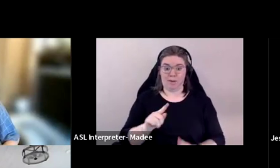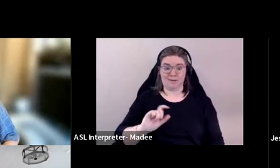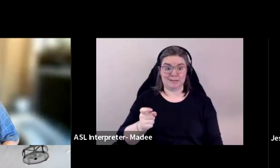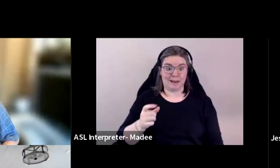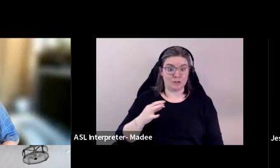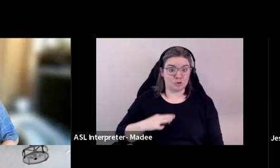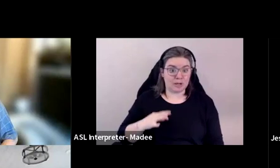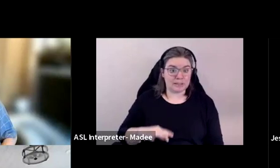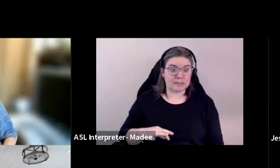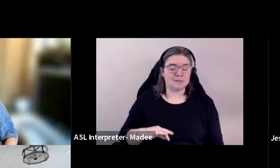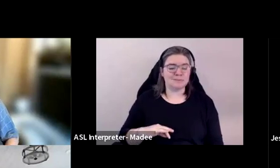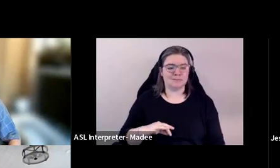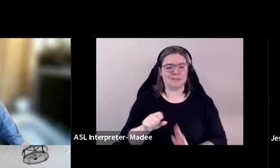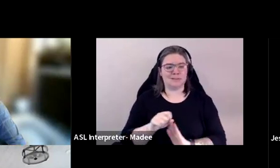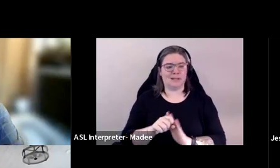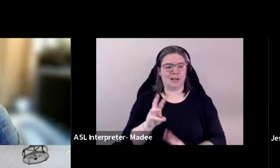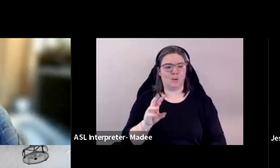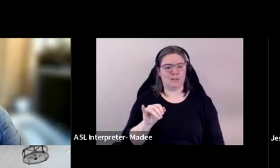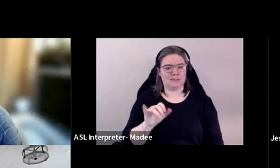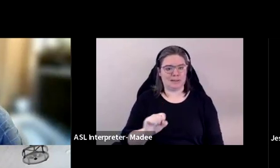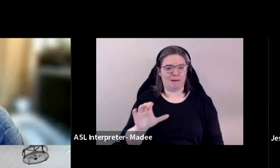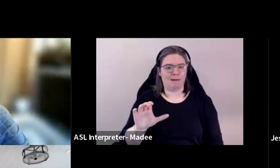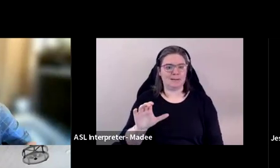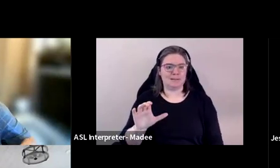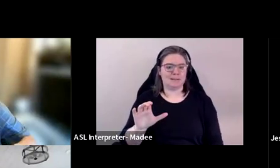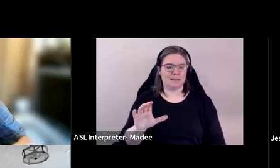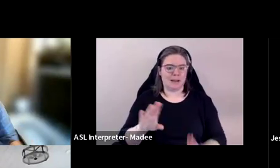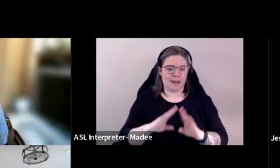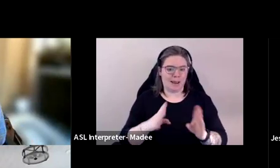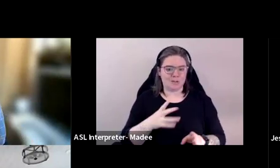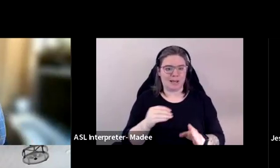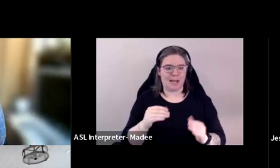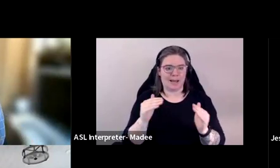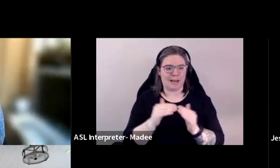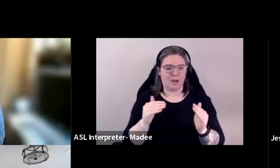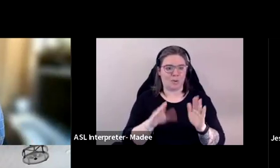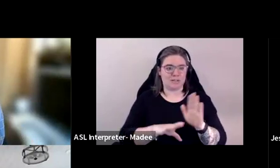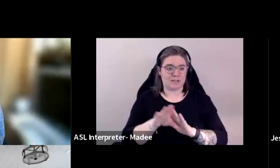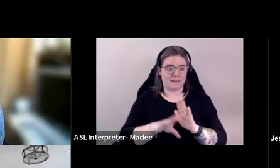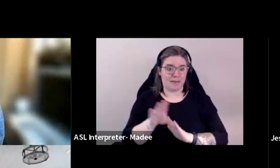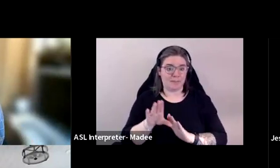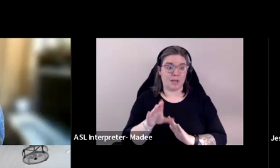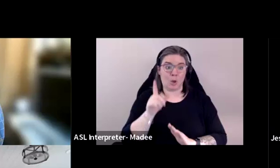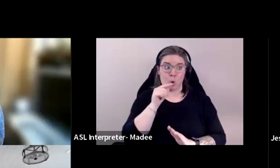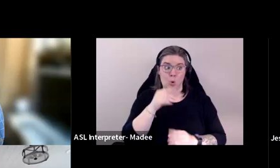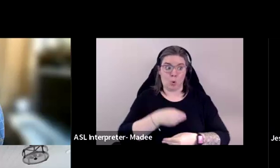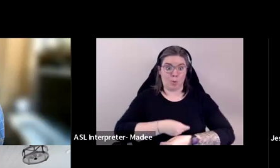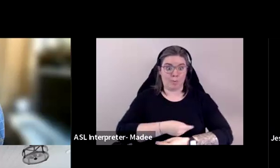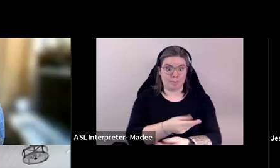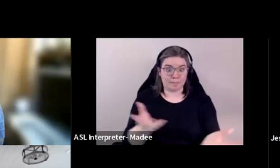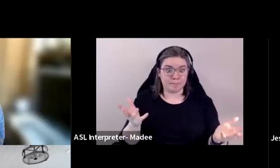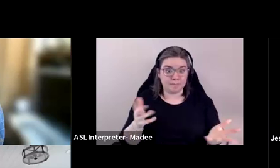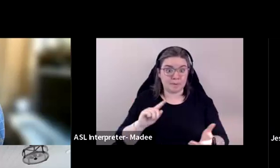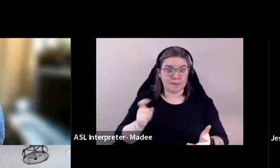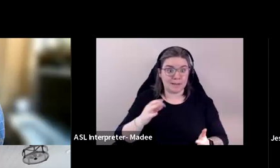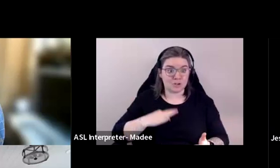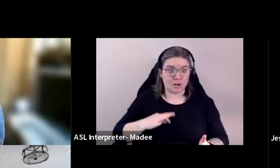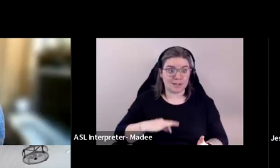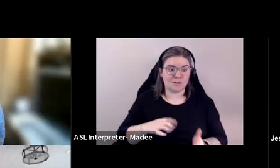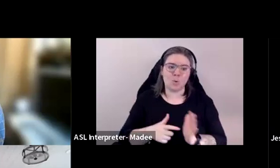Rebecca Rabatin, she/her, Independence First: The Wisconsin Housing and Equal Development Agency here that distributes those tax credits. They require 20%